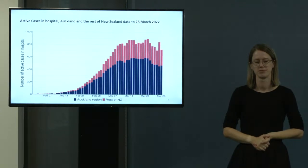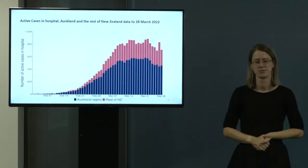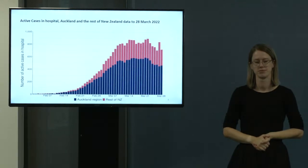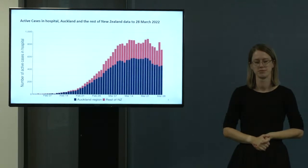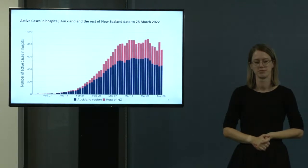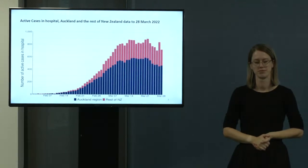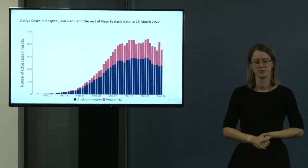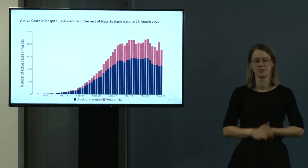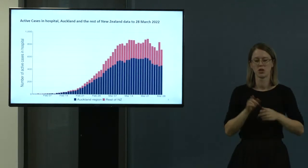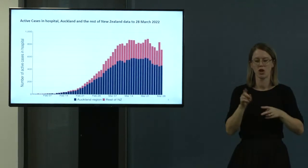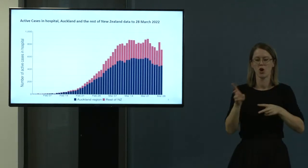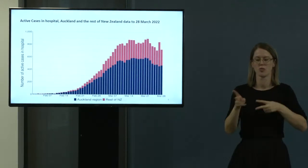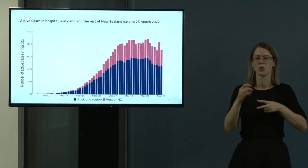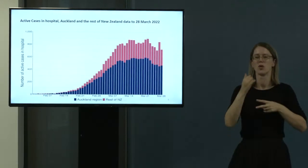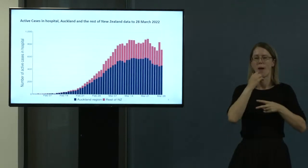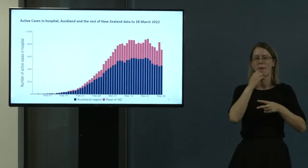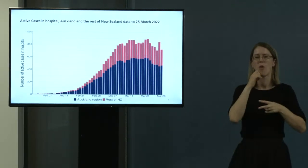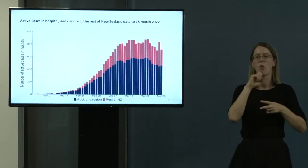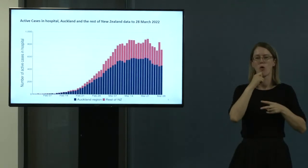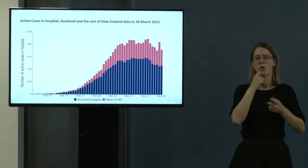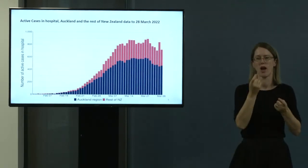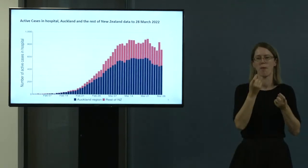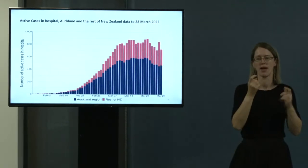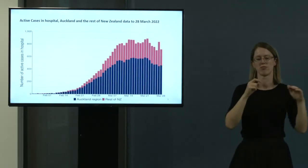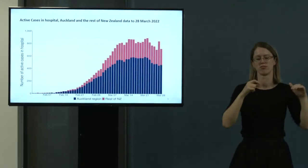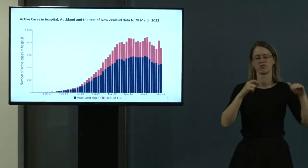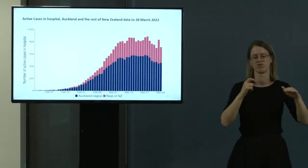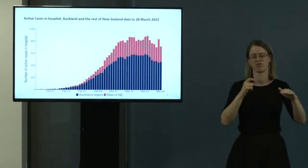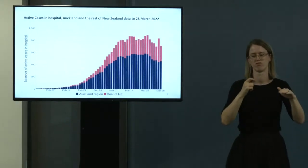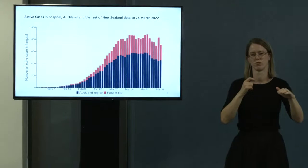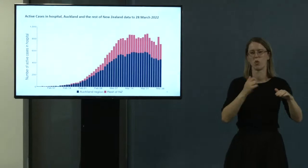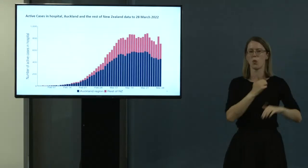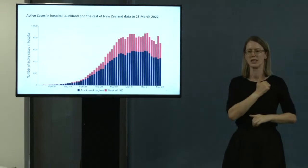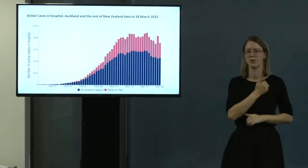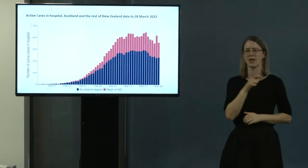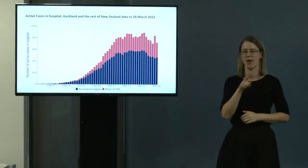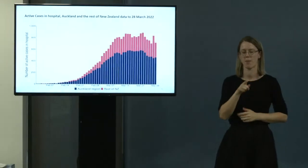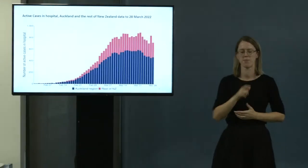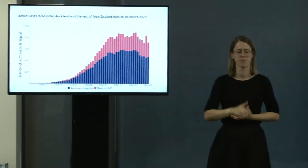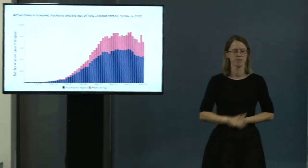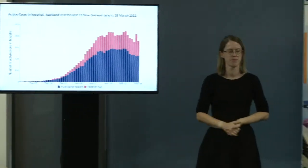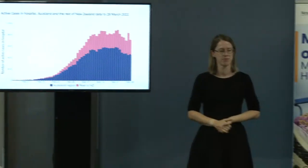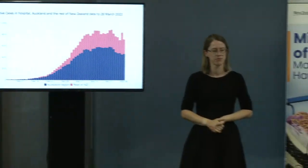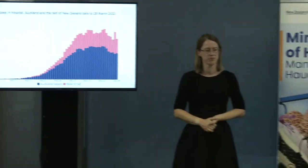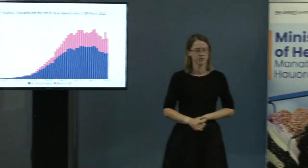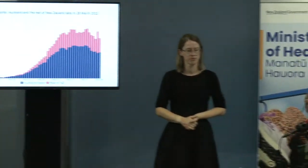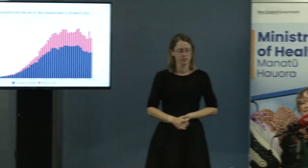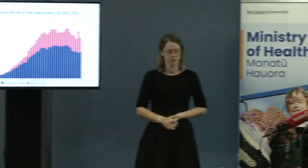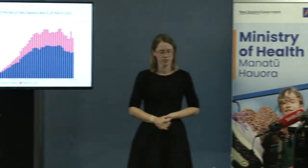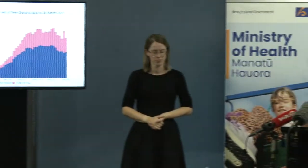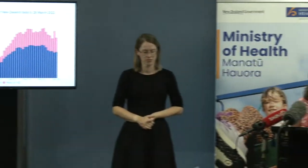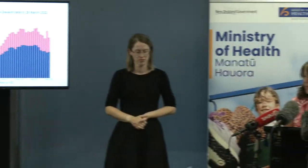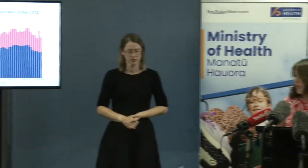see that drop in hospitalisation and that